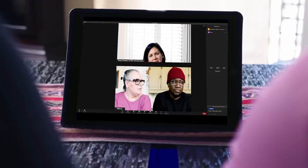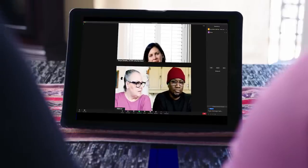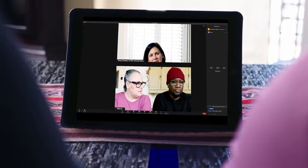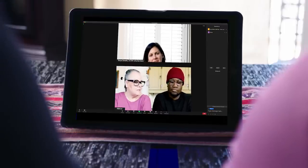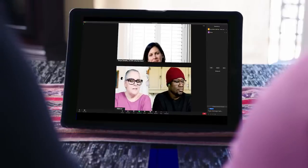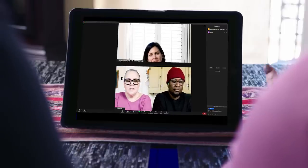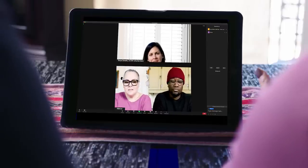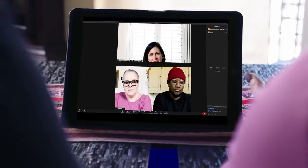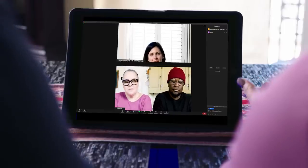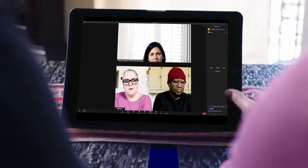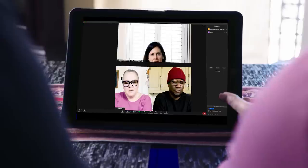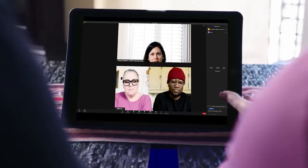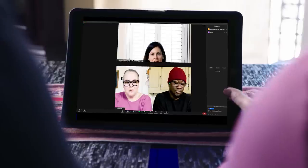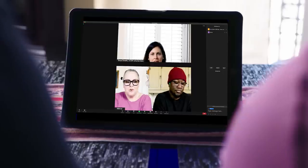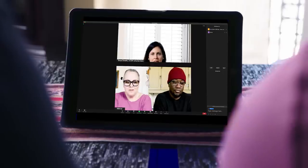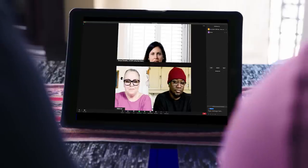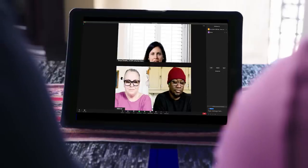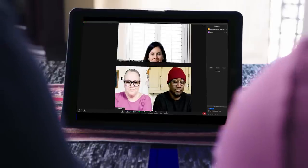Yes. Yes, I’m his mom. I’m Gloria.